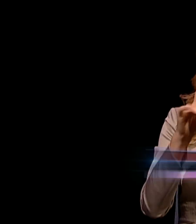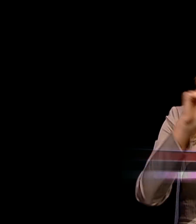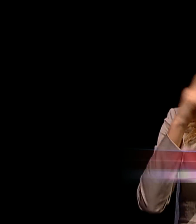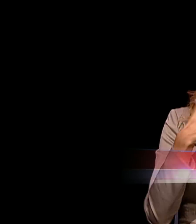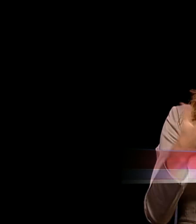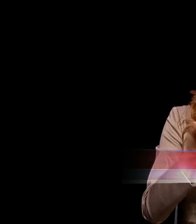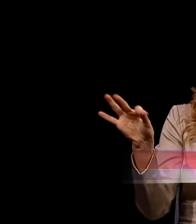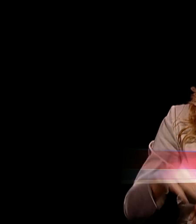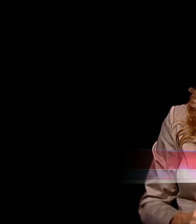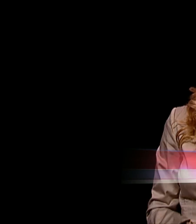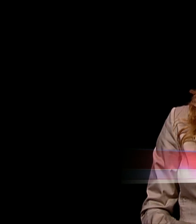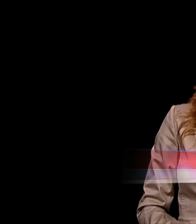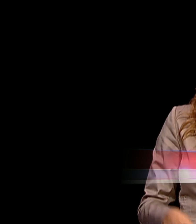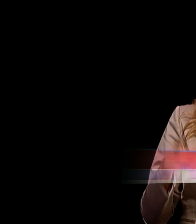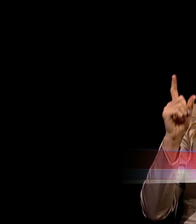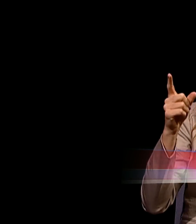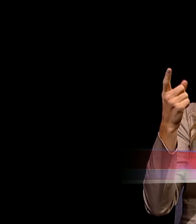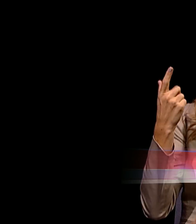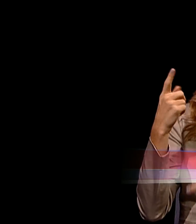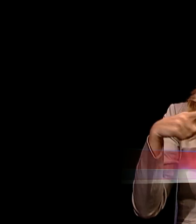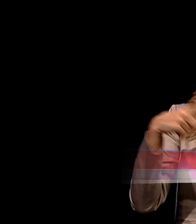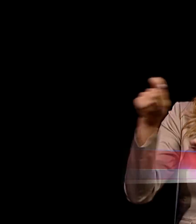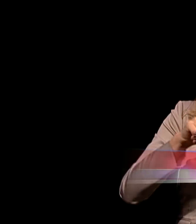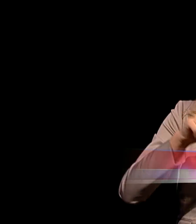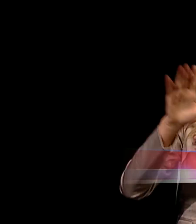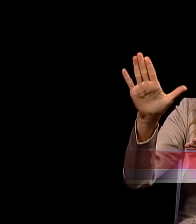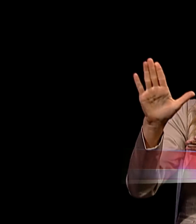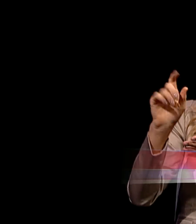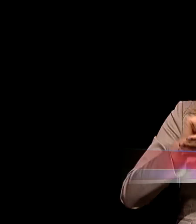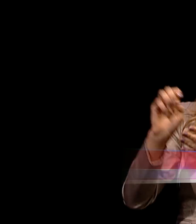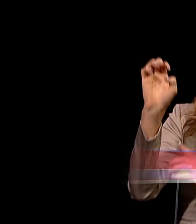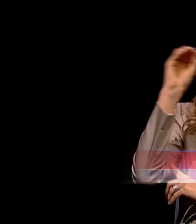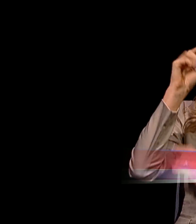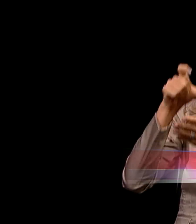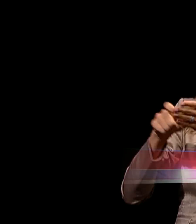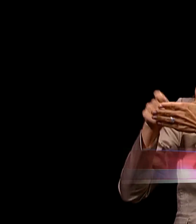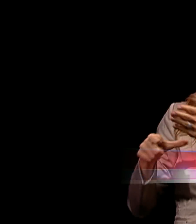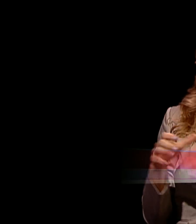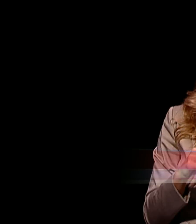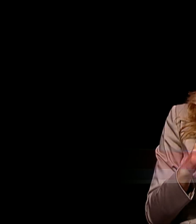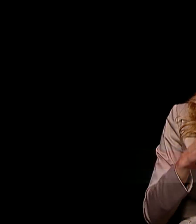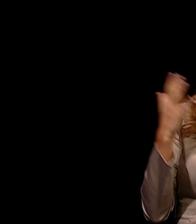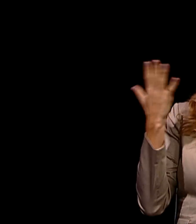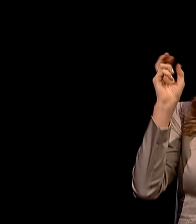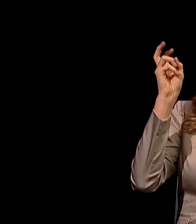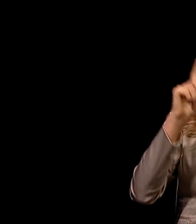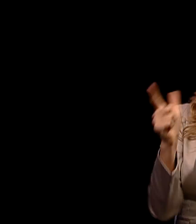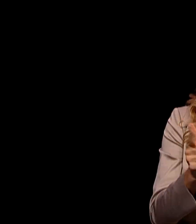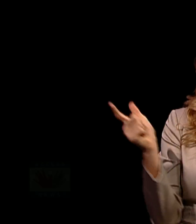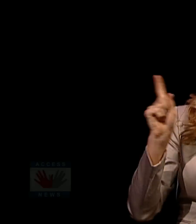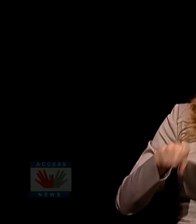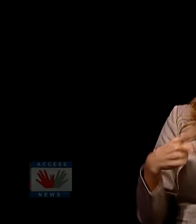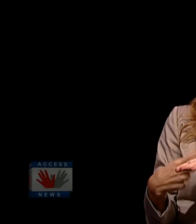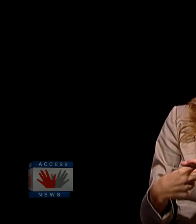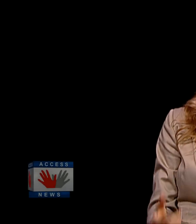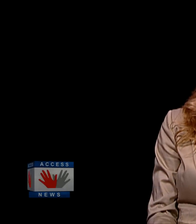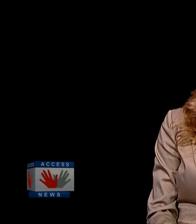So let's go and pick up where we left off. When you are writing your editorials, what topic is